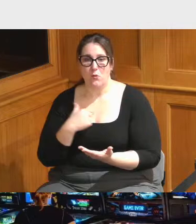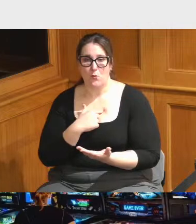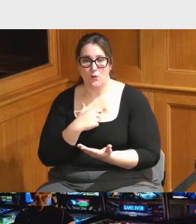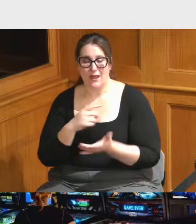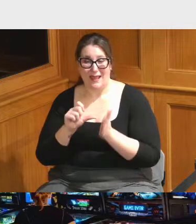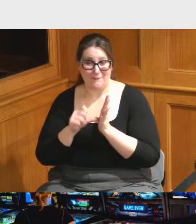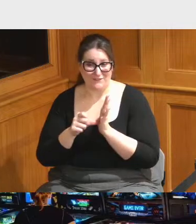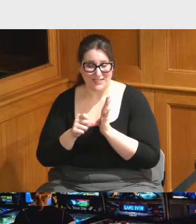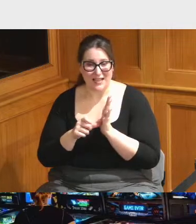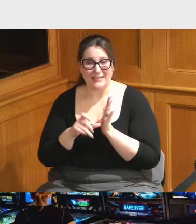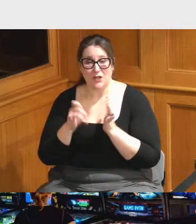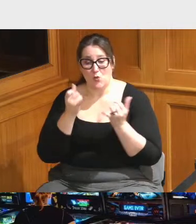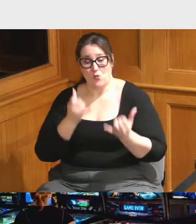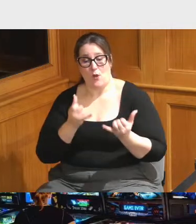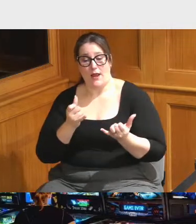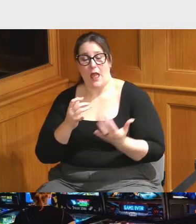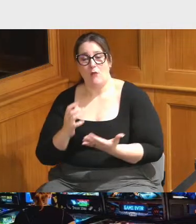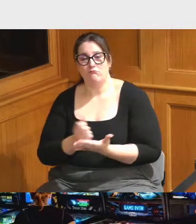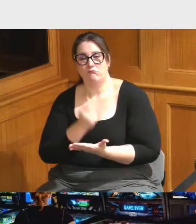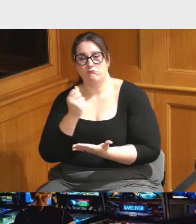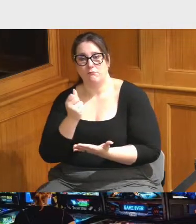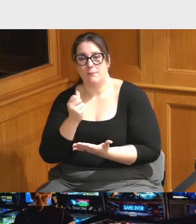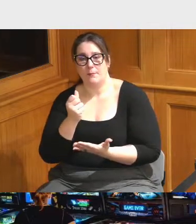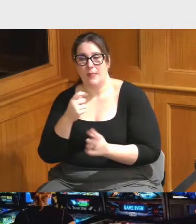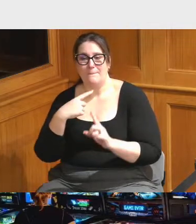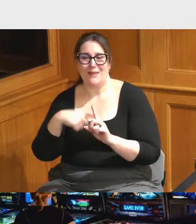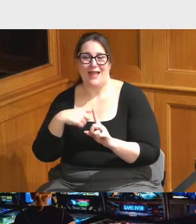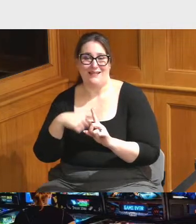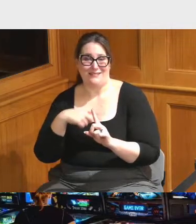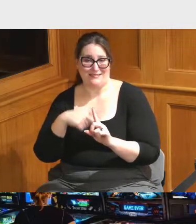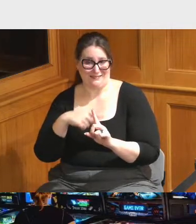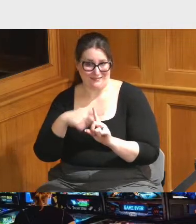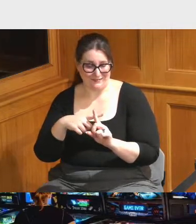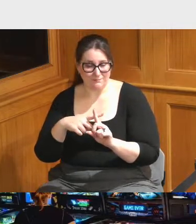that right now that is a use that is achieving positive land value which is quite quite something